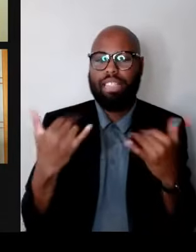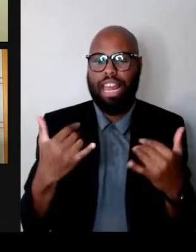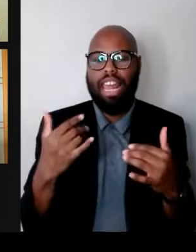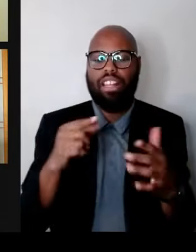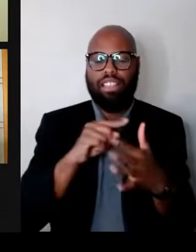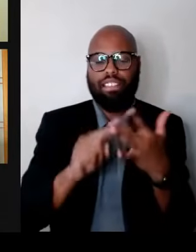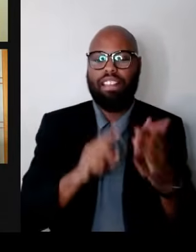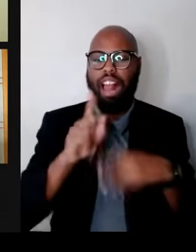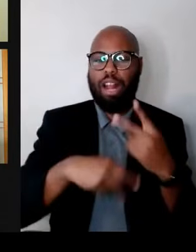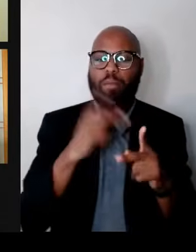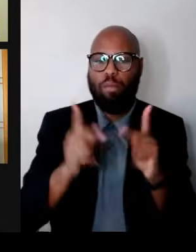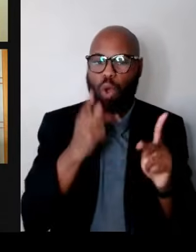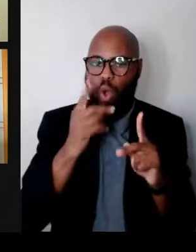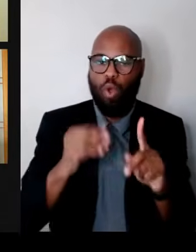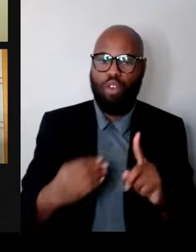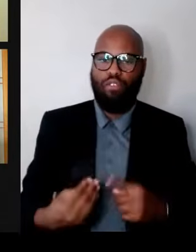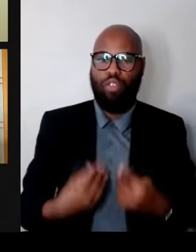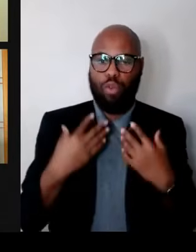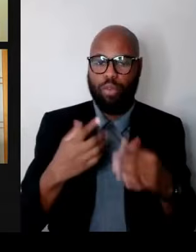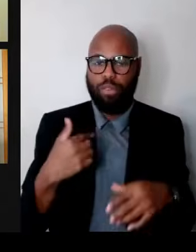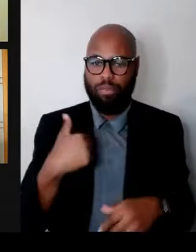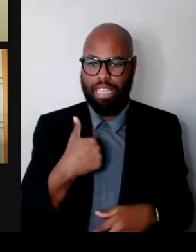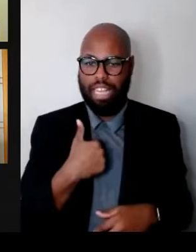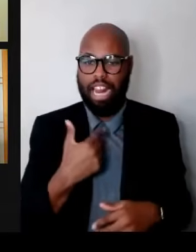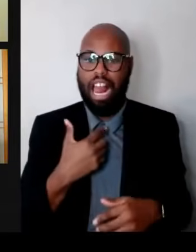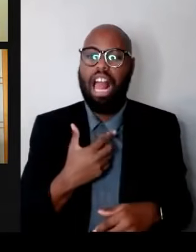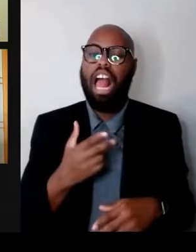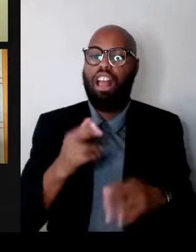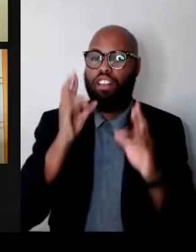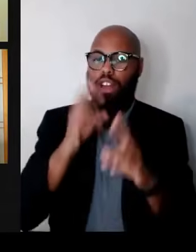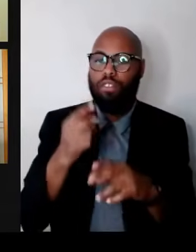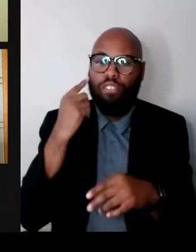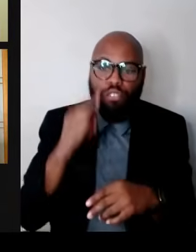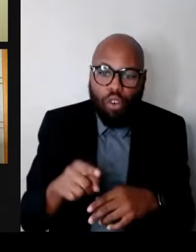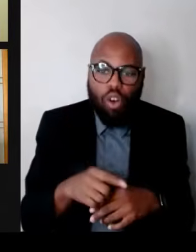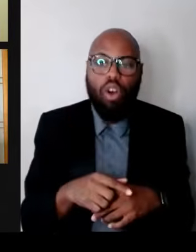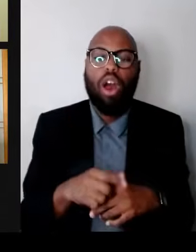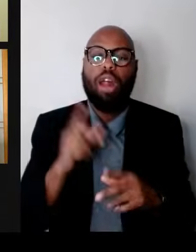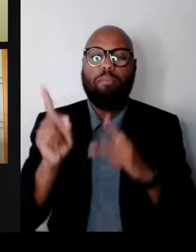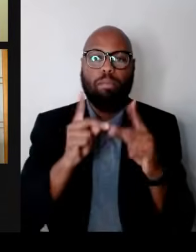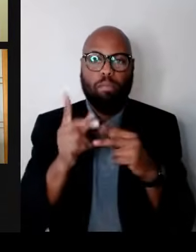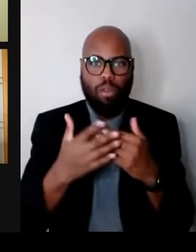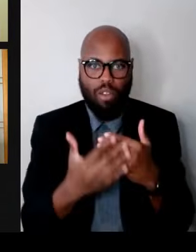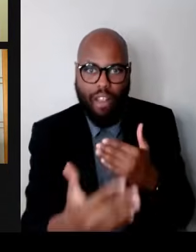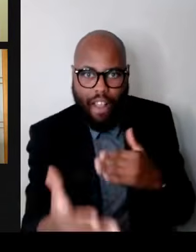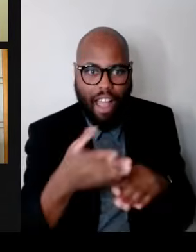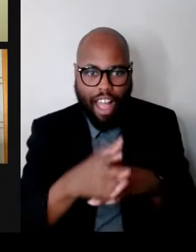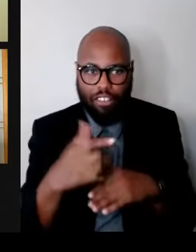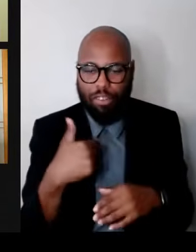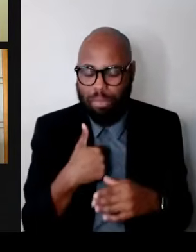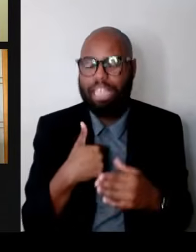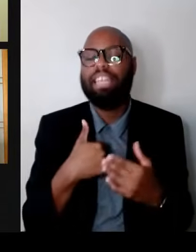those are the people I am responsible for. And those coming up after me are those that I would have to be accounted for